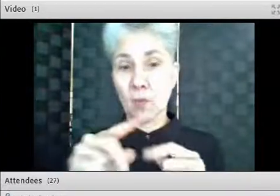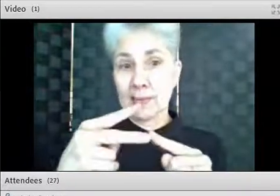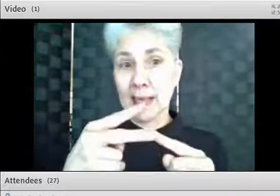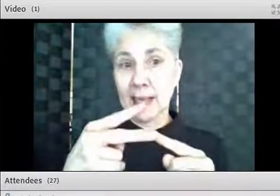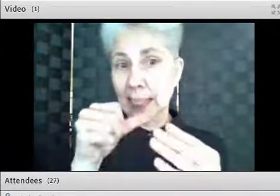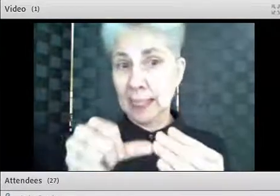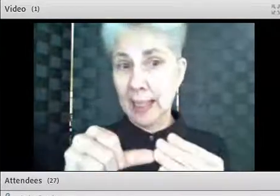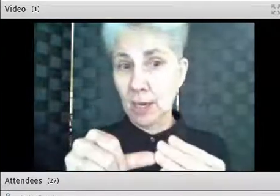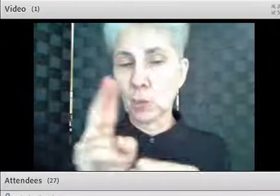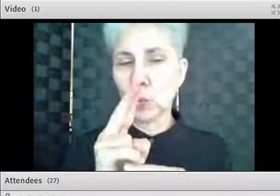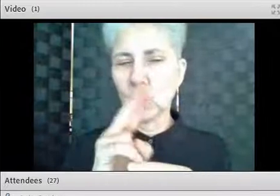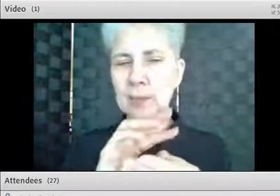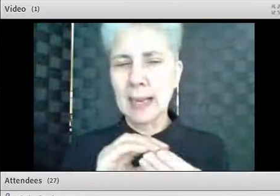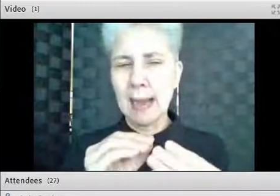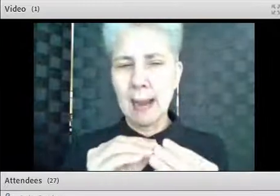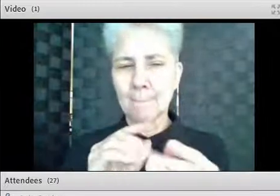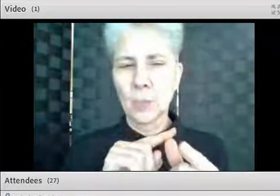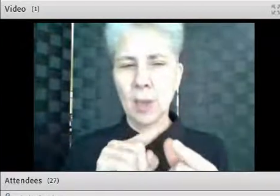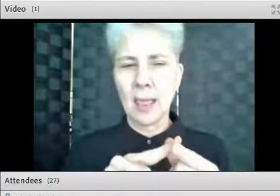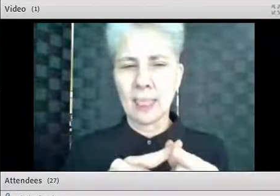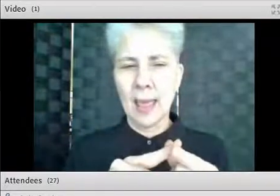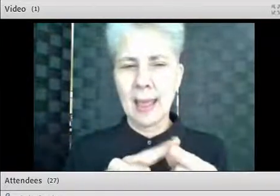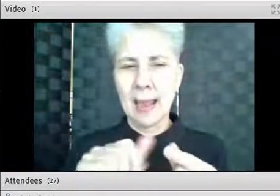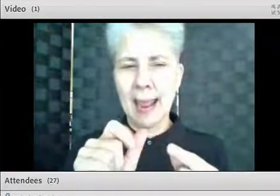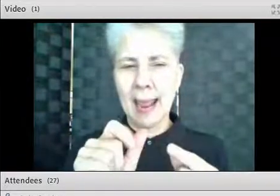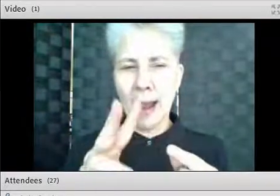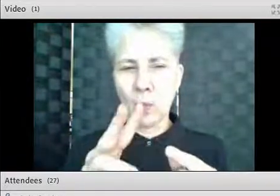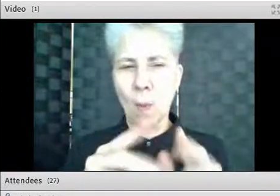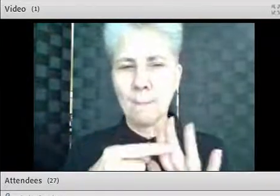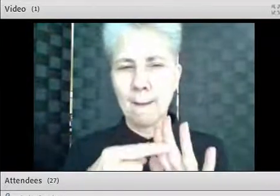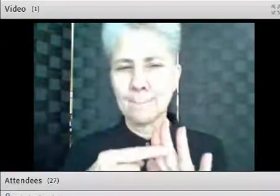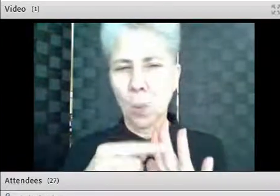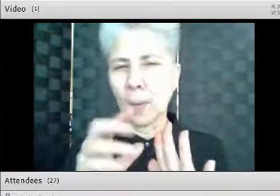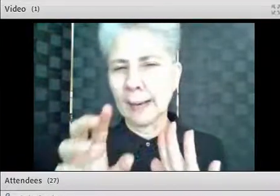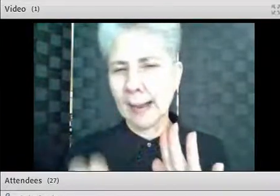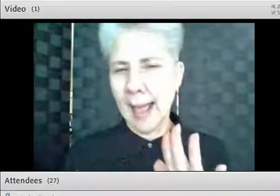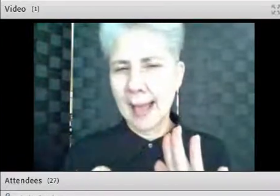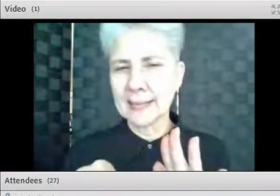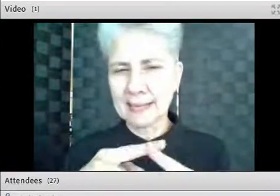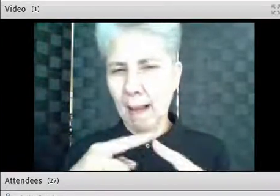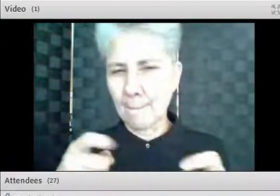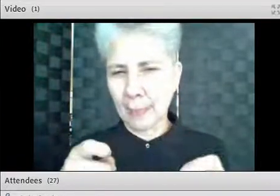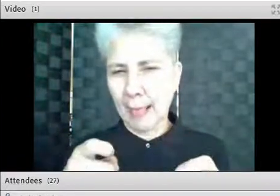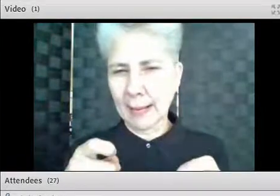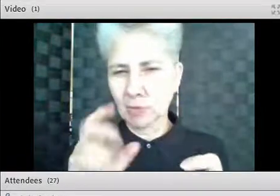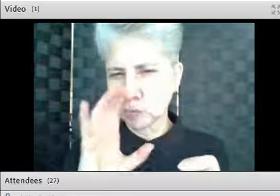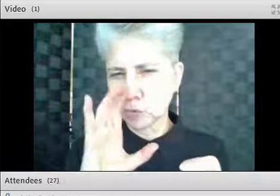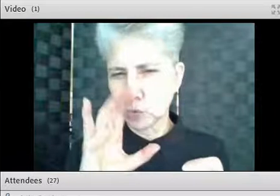use the number and then an arrow, right, pointing at this complex, strange, you know,